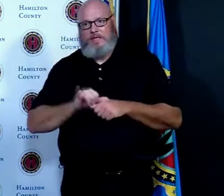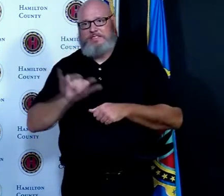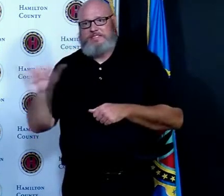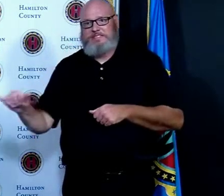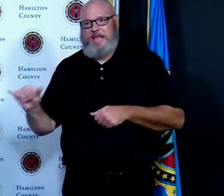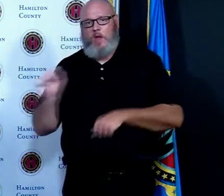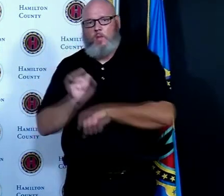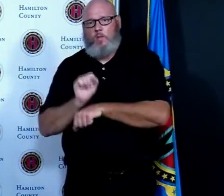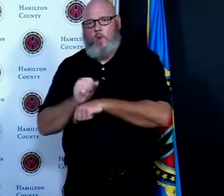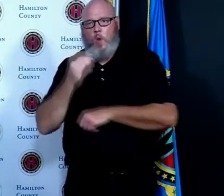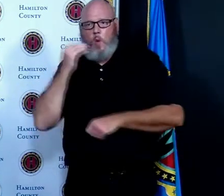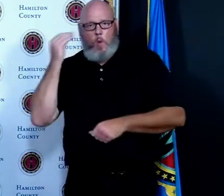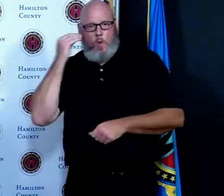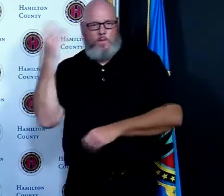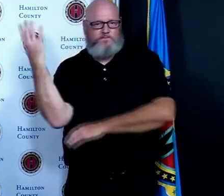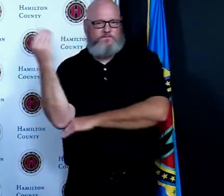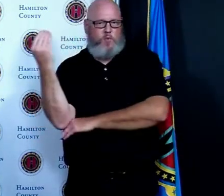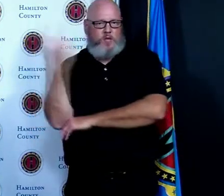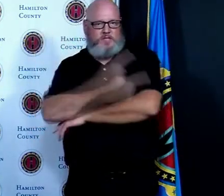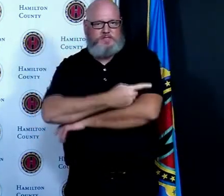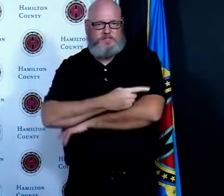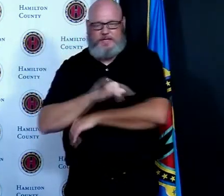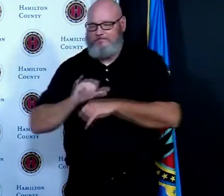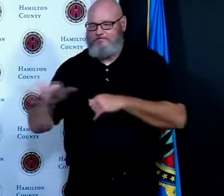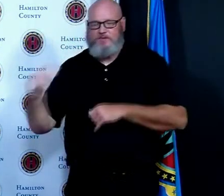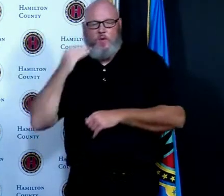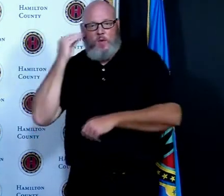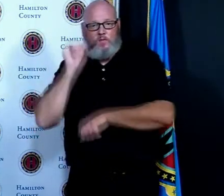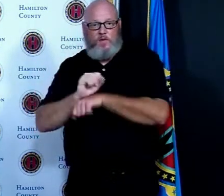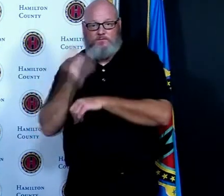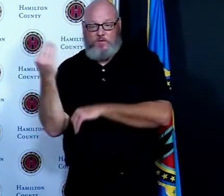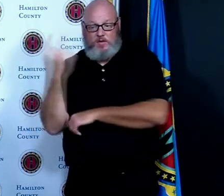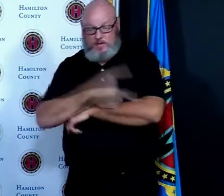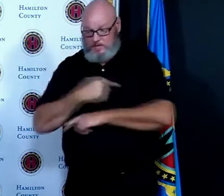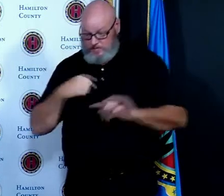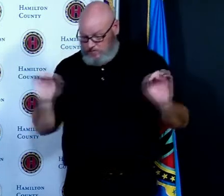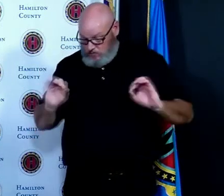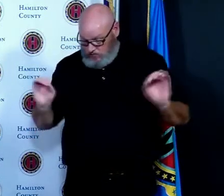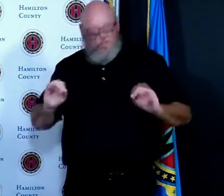getting sick and so they took those extra steps to care for those around them and their co-workers so